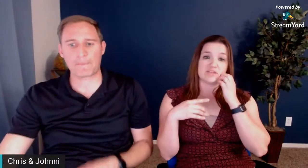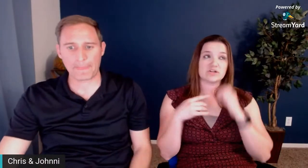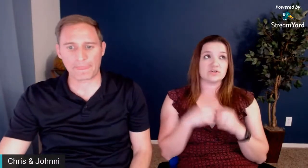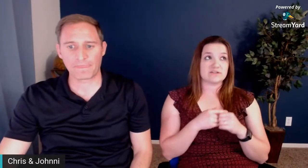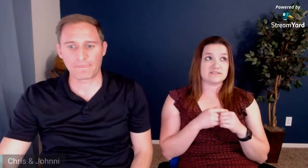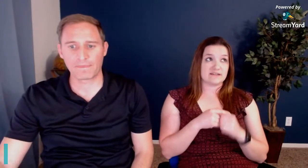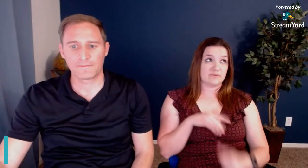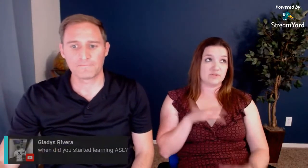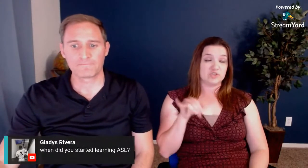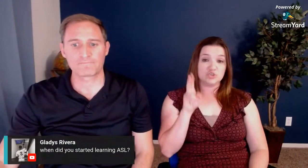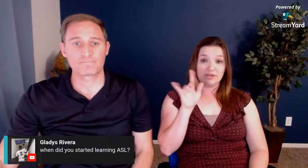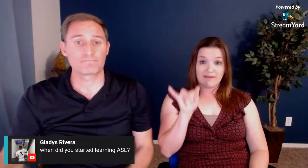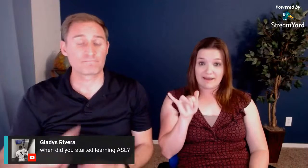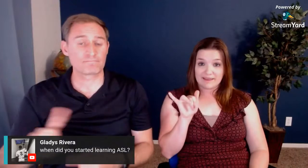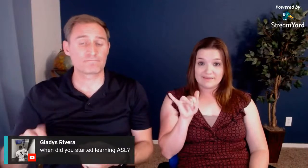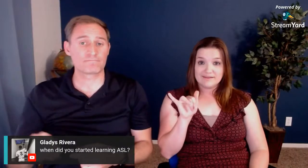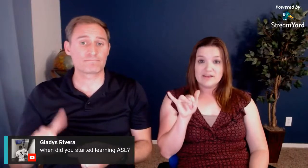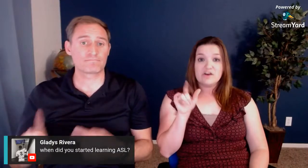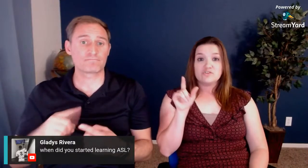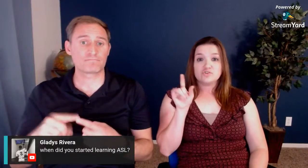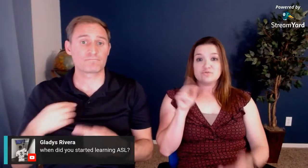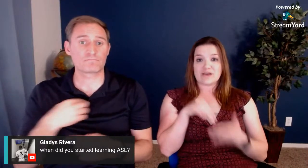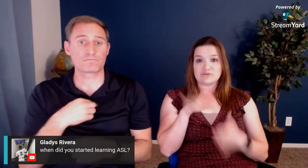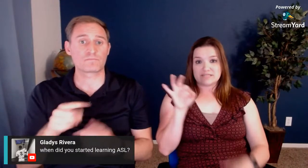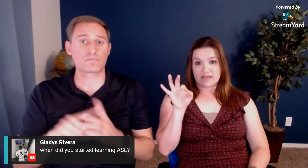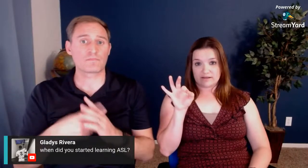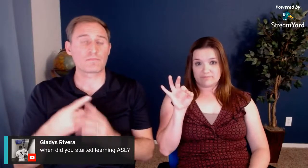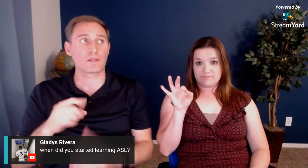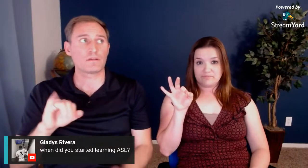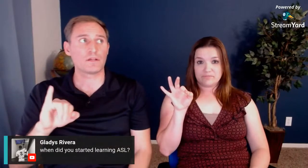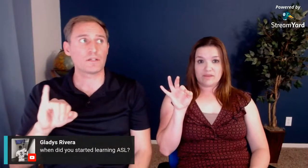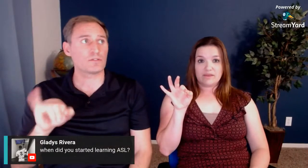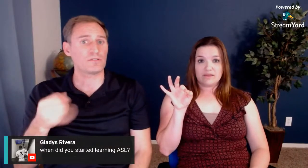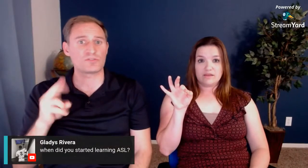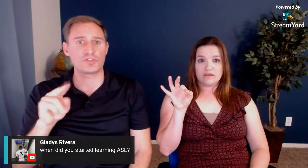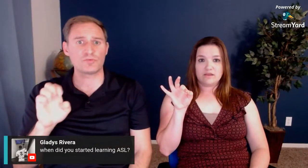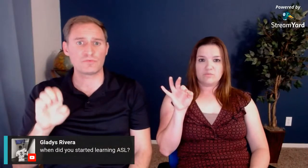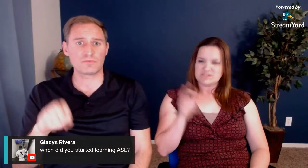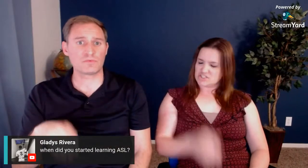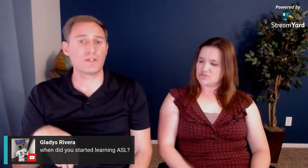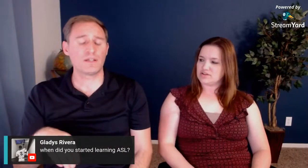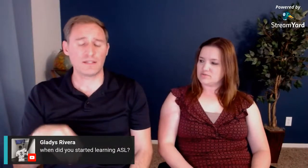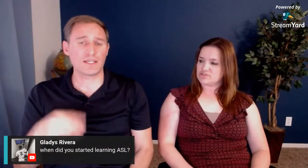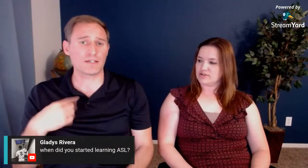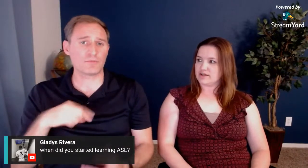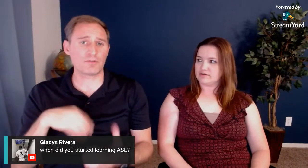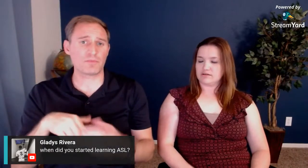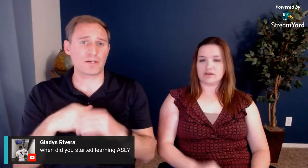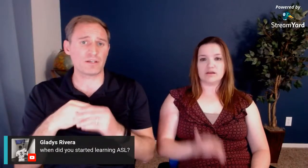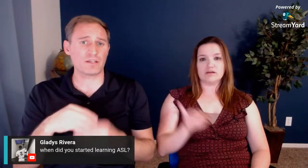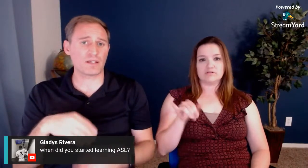we started learning sign language july 2009 uh that was june was it junior yeah we were married